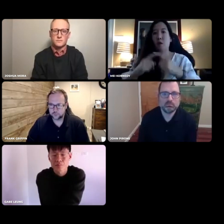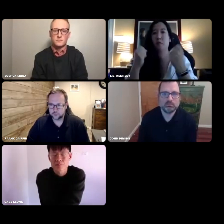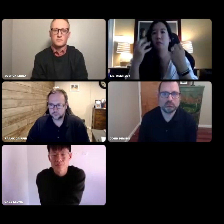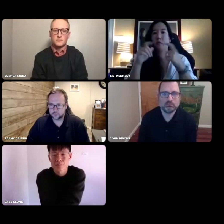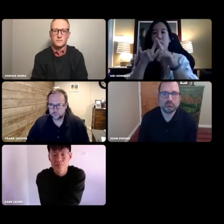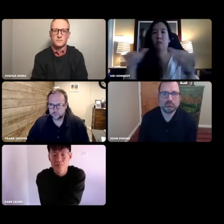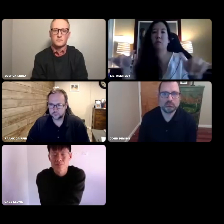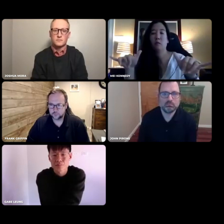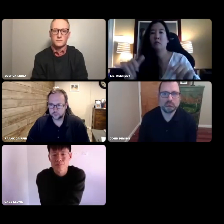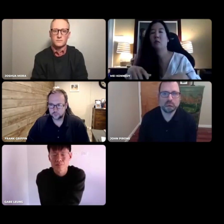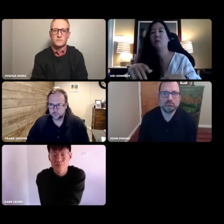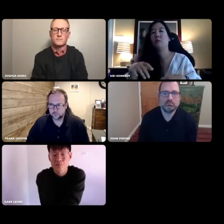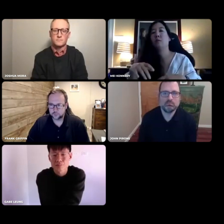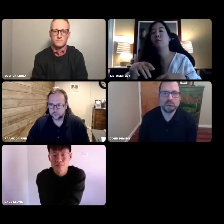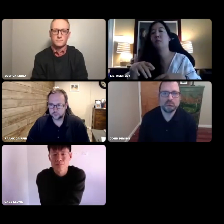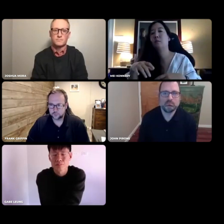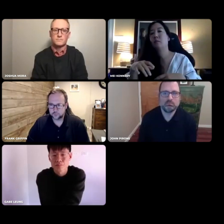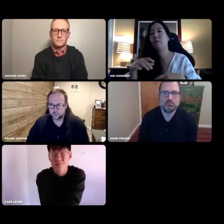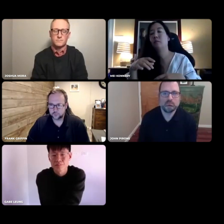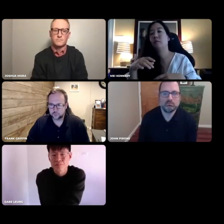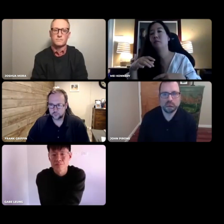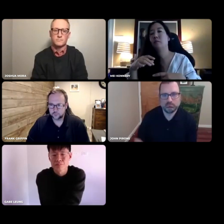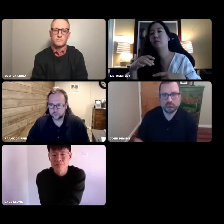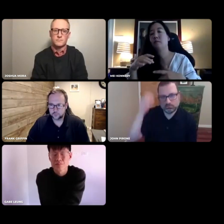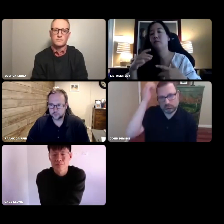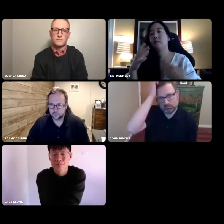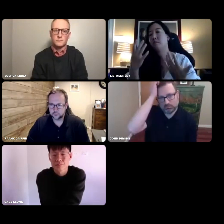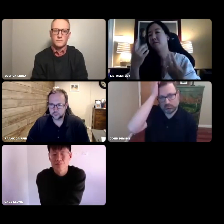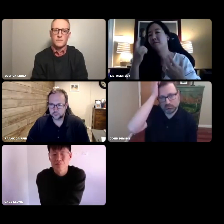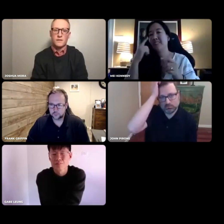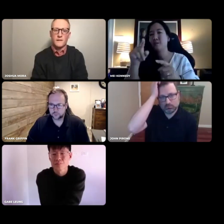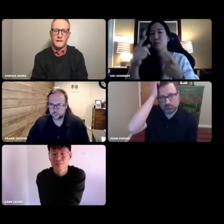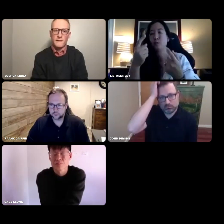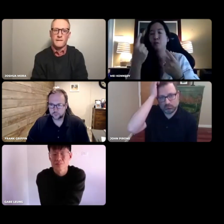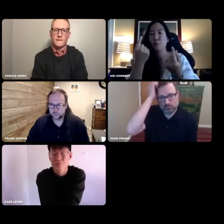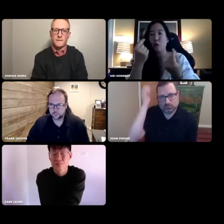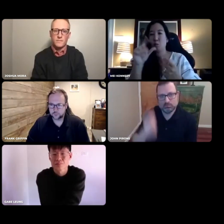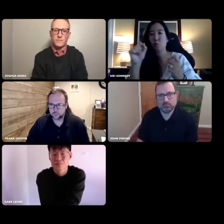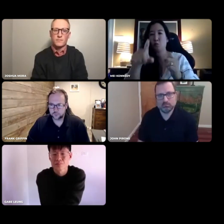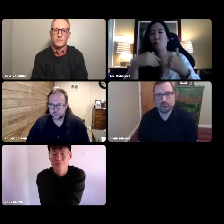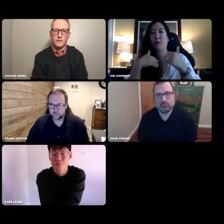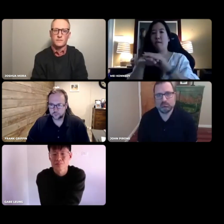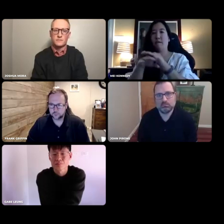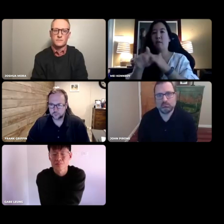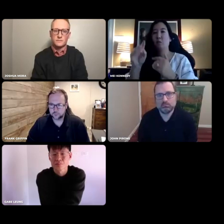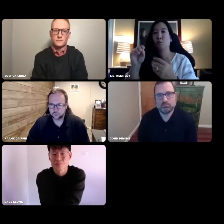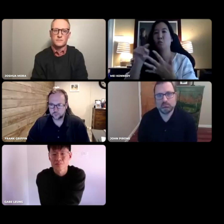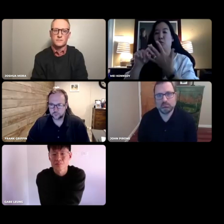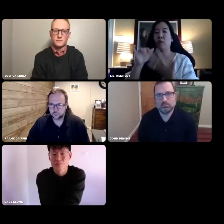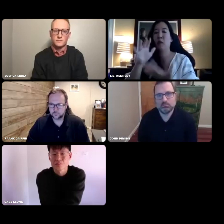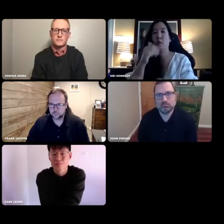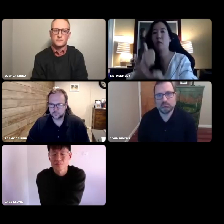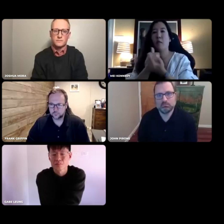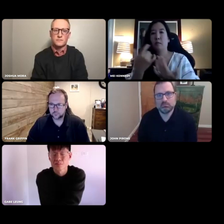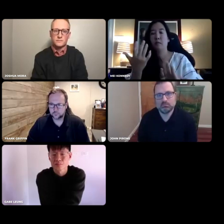Show it on the screen, and sign it at the same time.